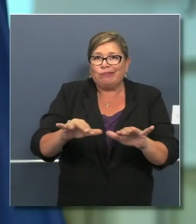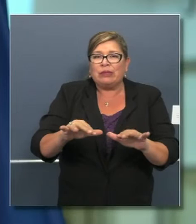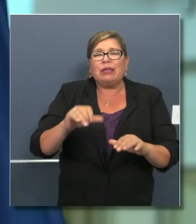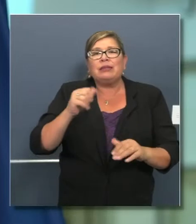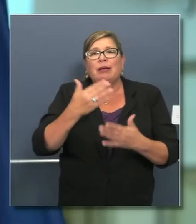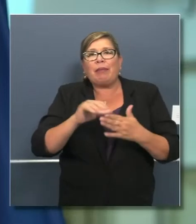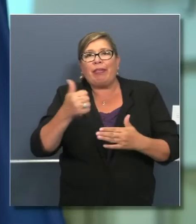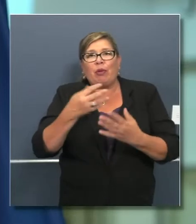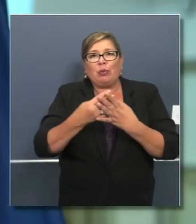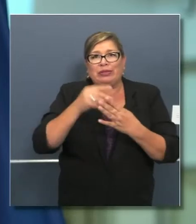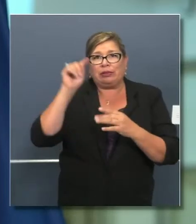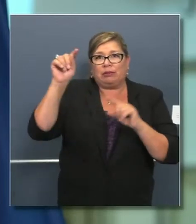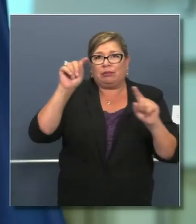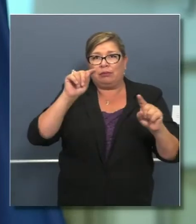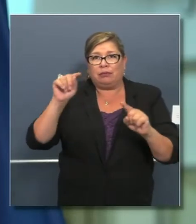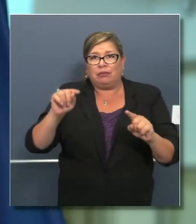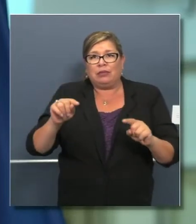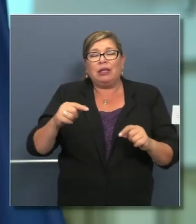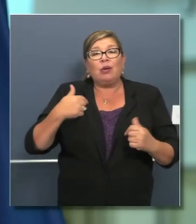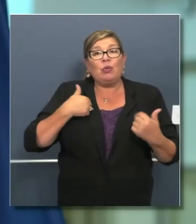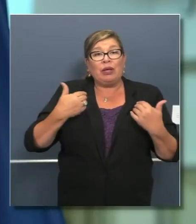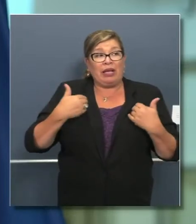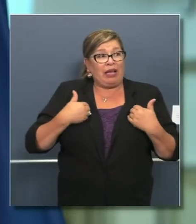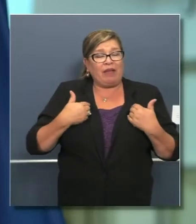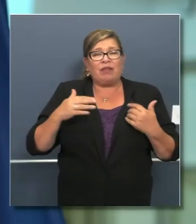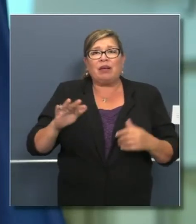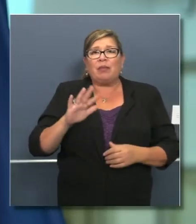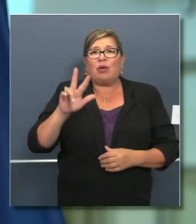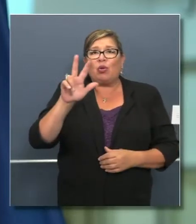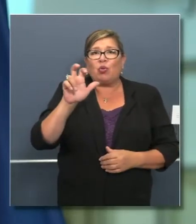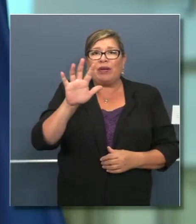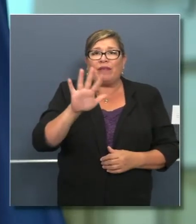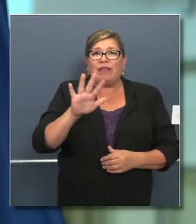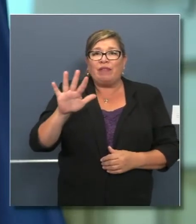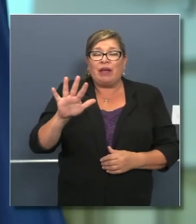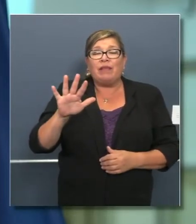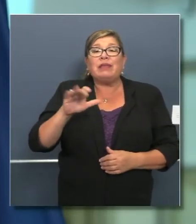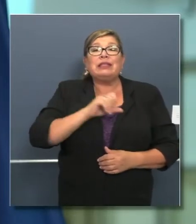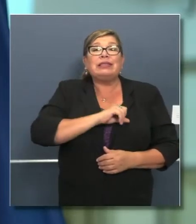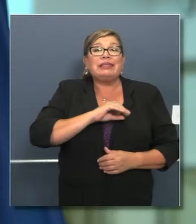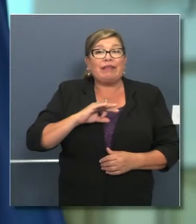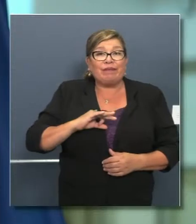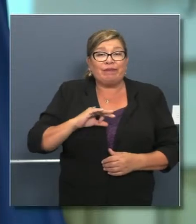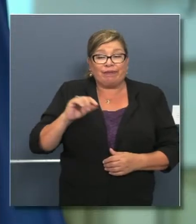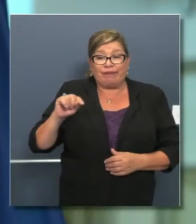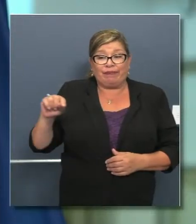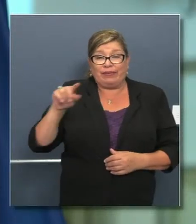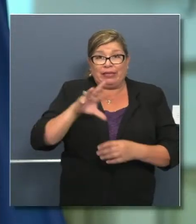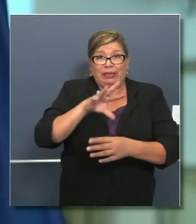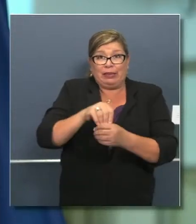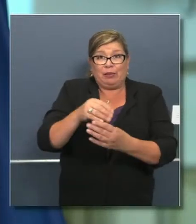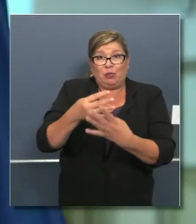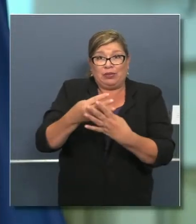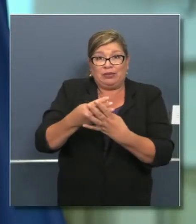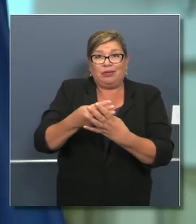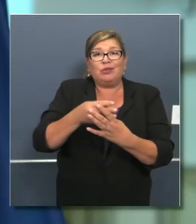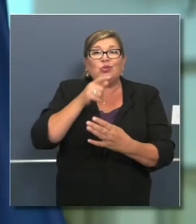currently have about 355 staff members that currently are kovat positive throughout the